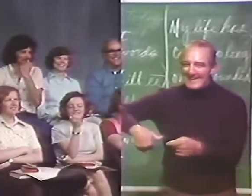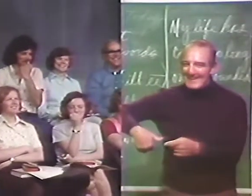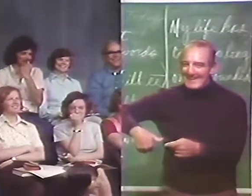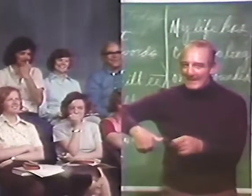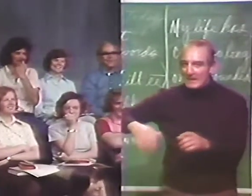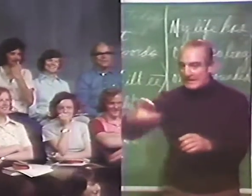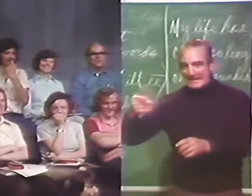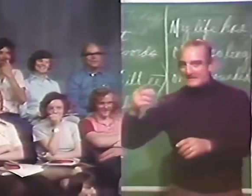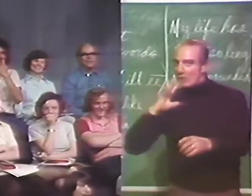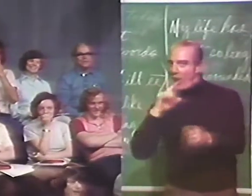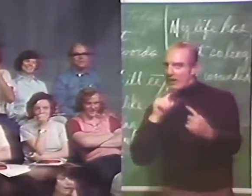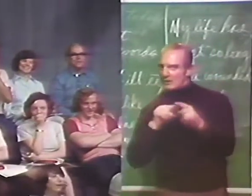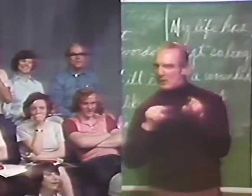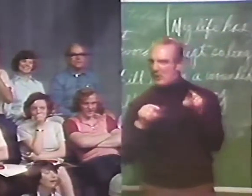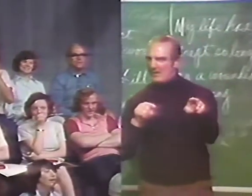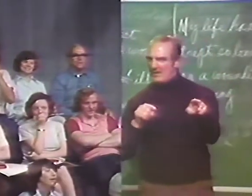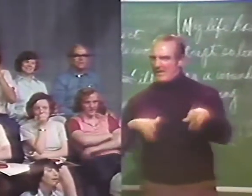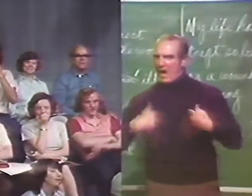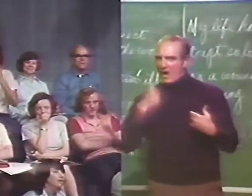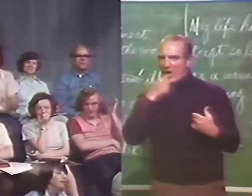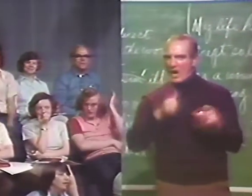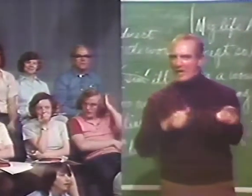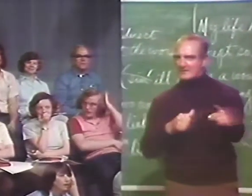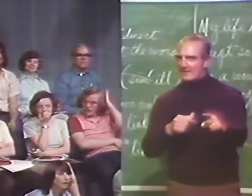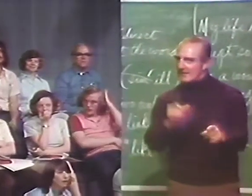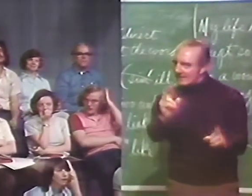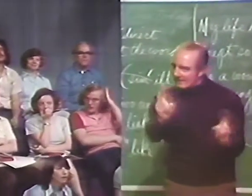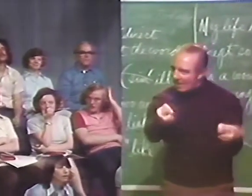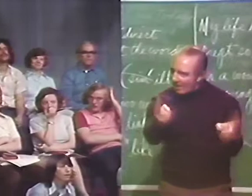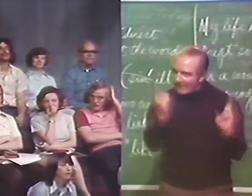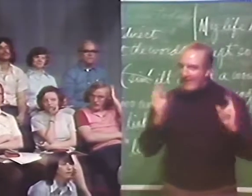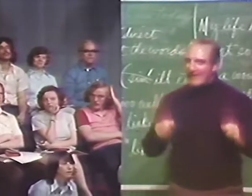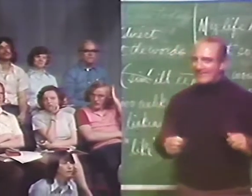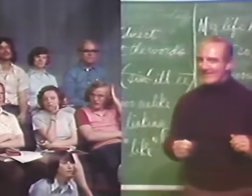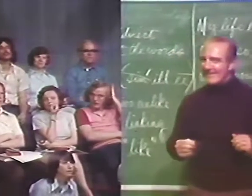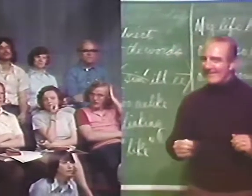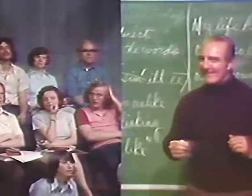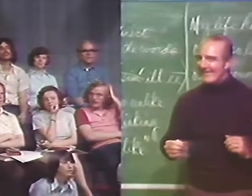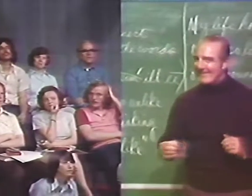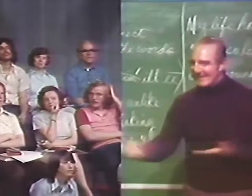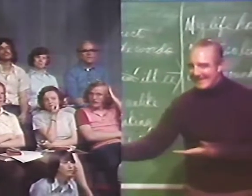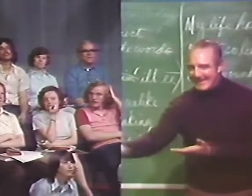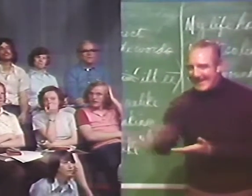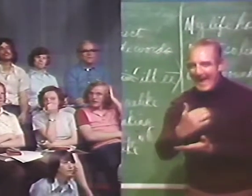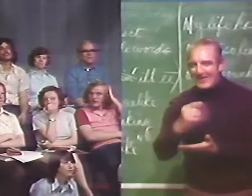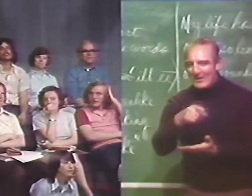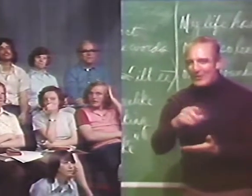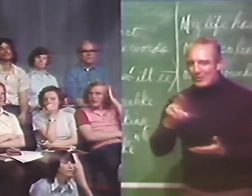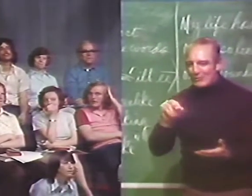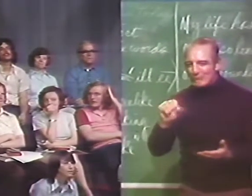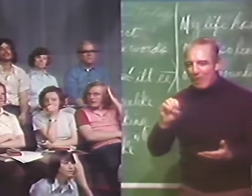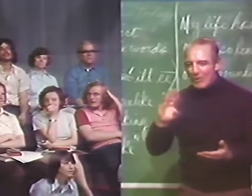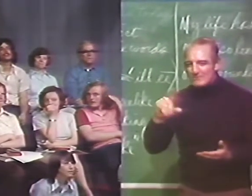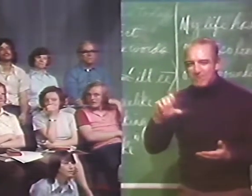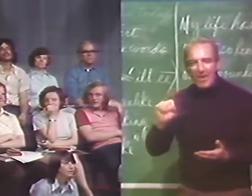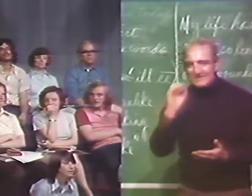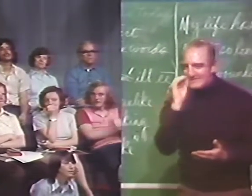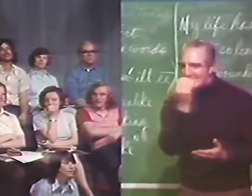BEAUTIFUL. LATE MARRIED, RIGHT? HE'S TALKING TO THAT YOUNG GIRL. HURRY UP.